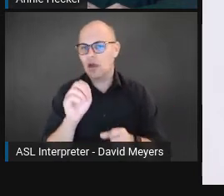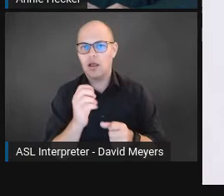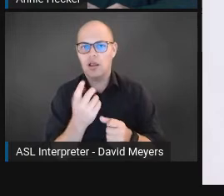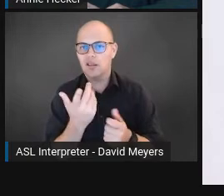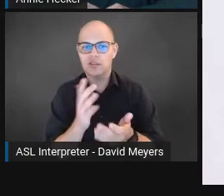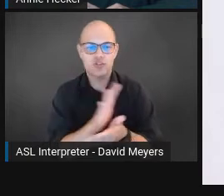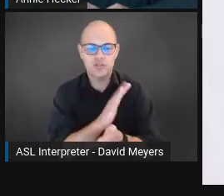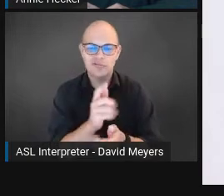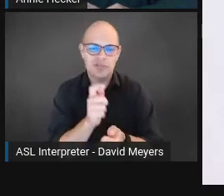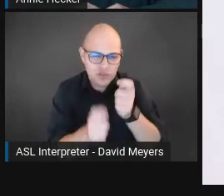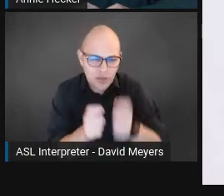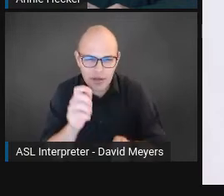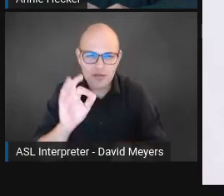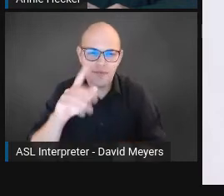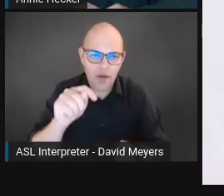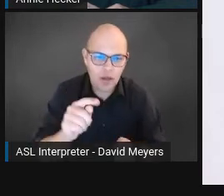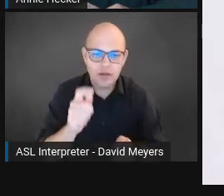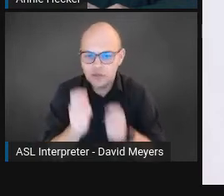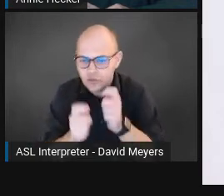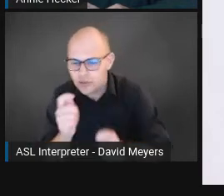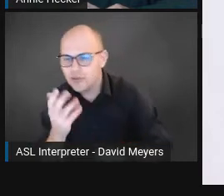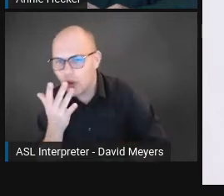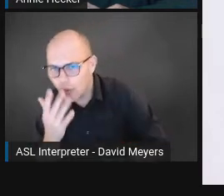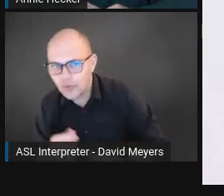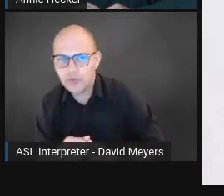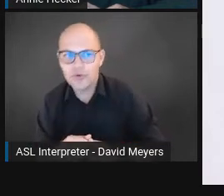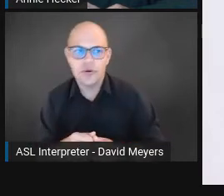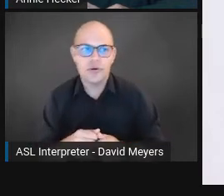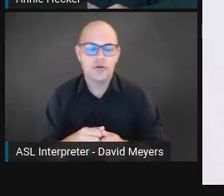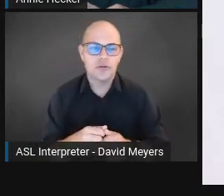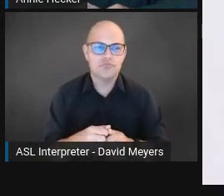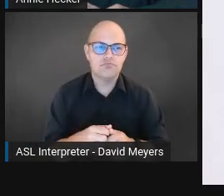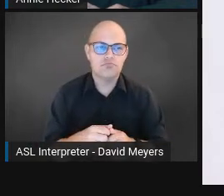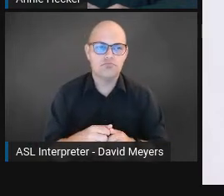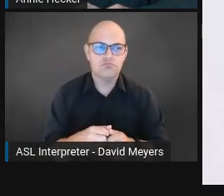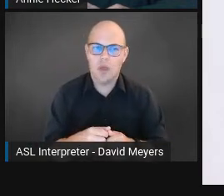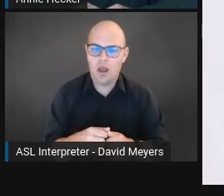to change them, and they want to change colors, I'm totally okay with all of that.